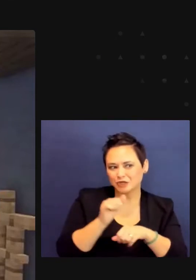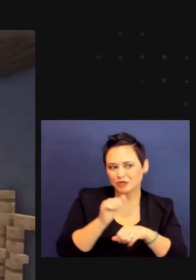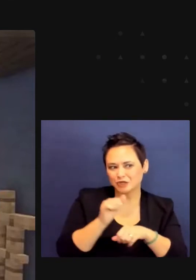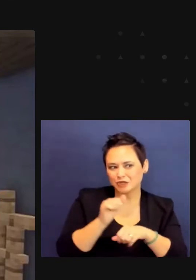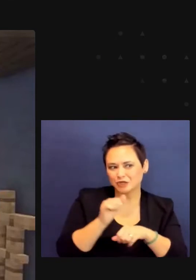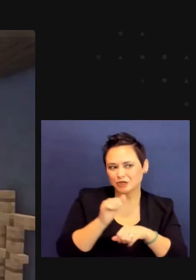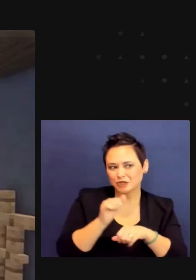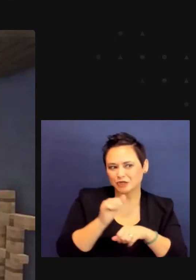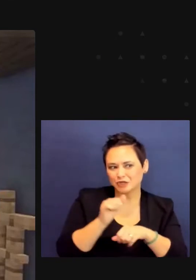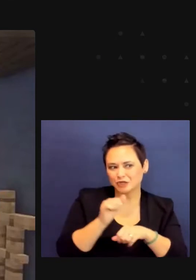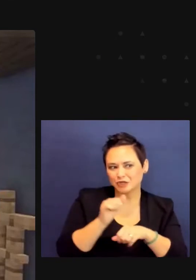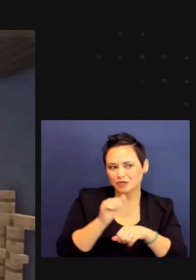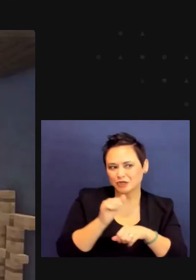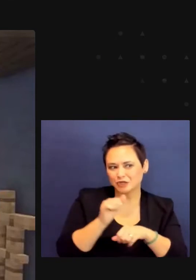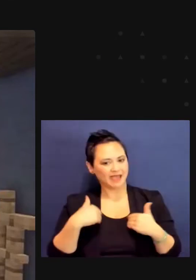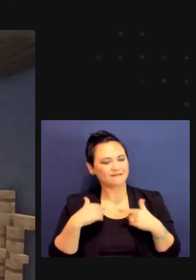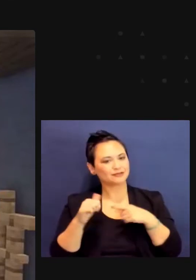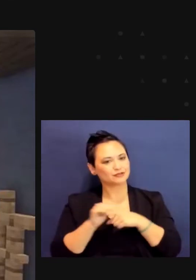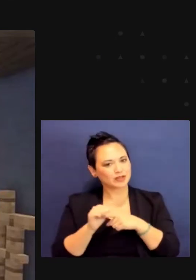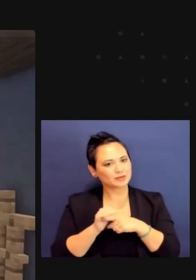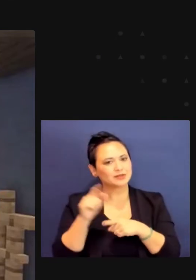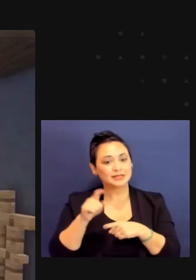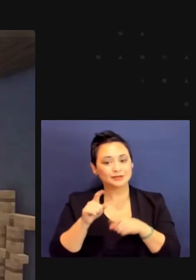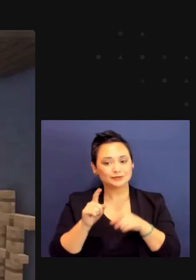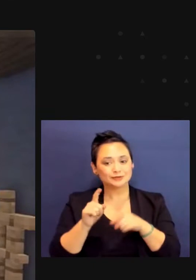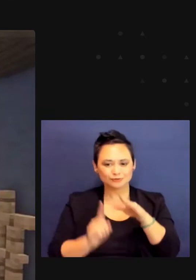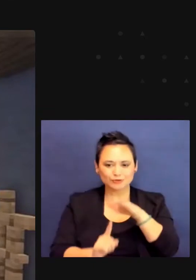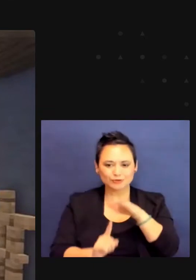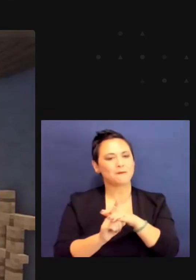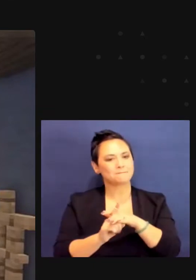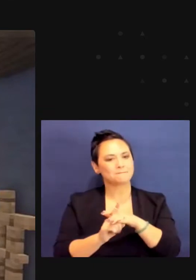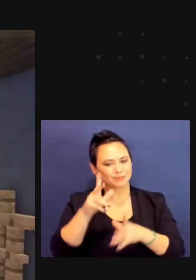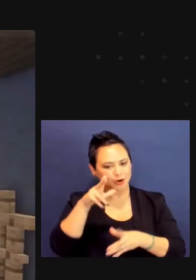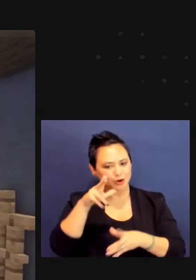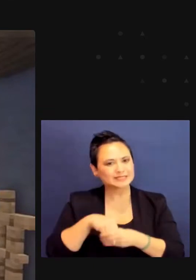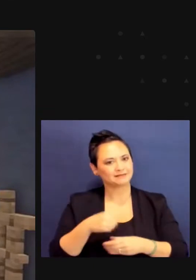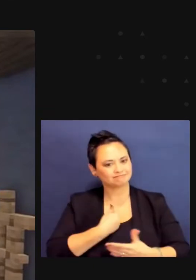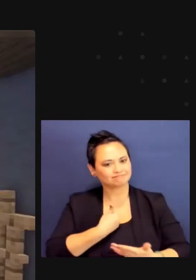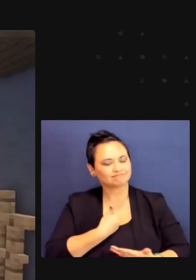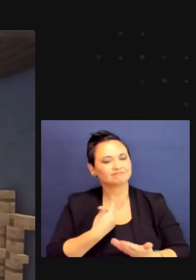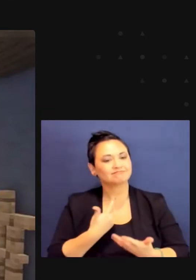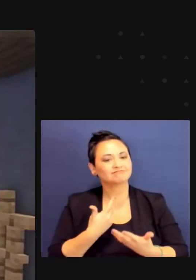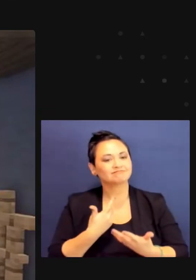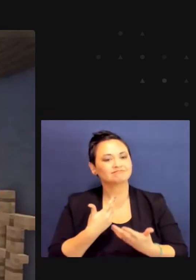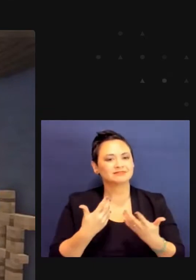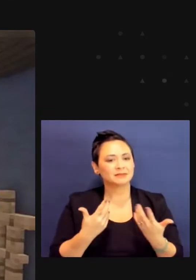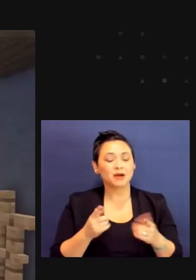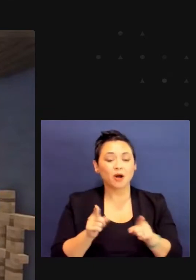We need to participate, but also building off of what Shannon said, I think the most important thing we can do as leaders